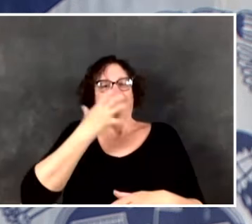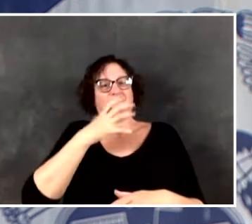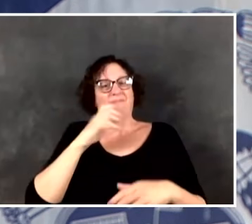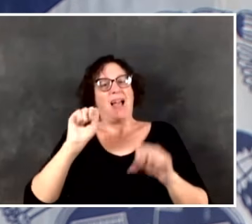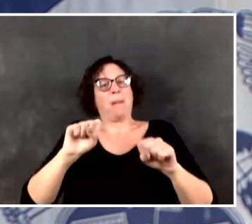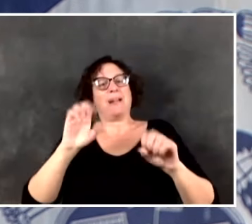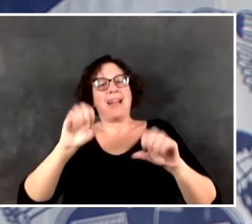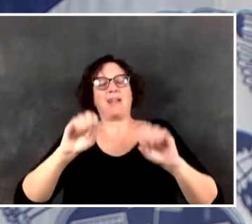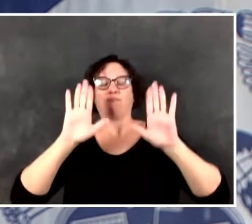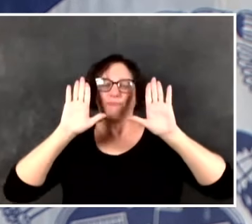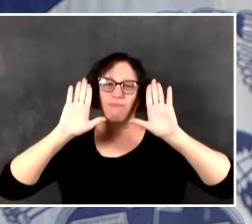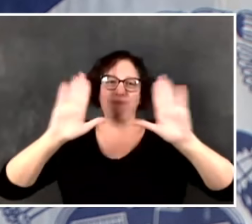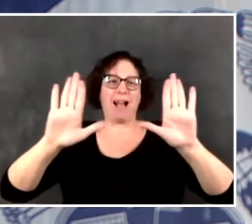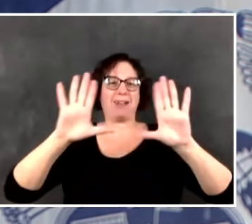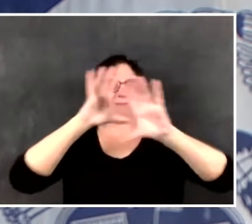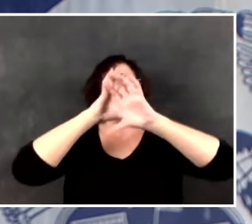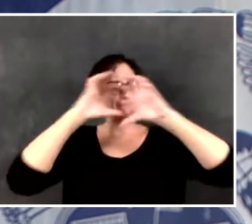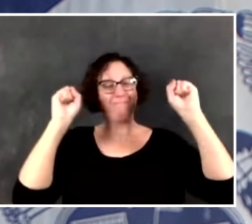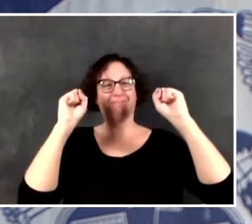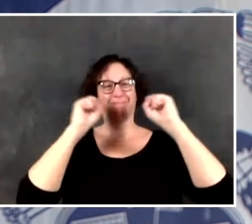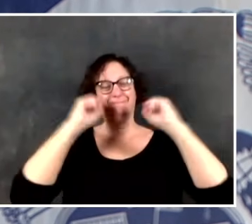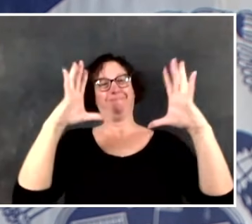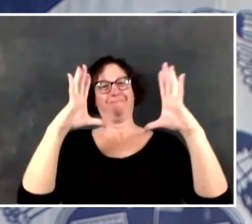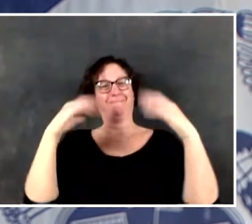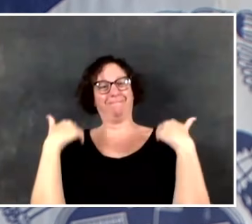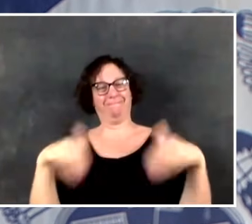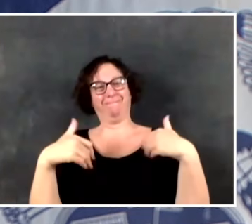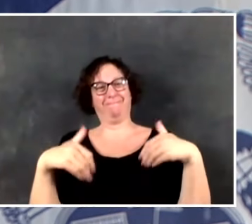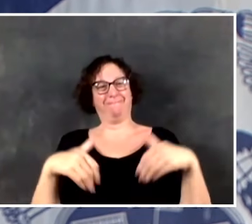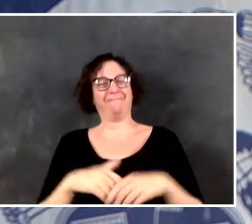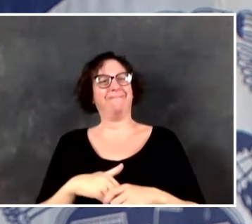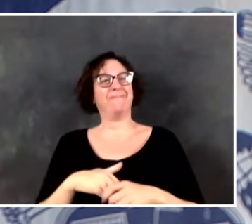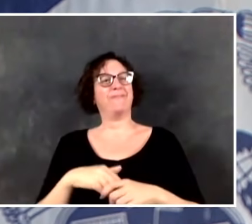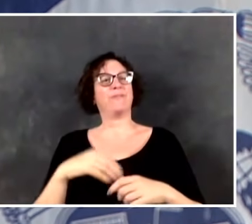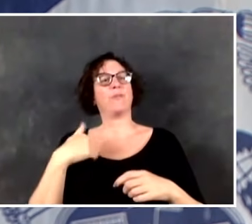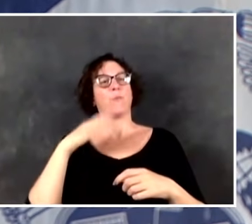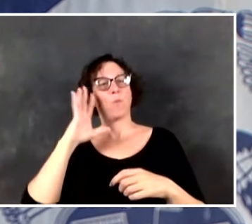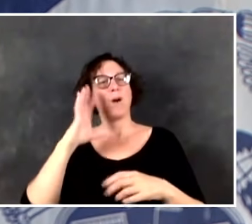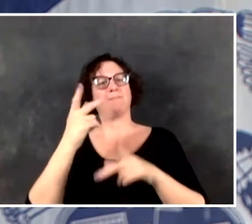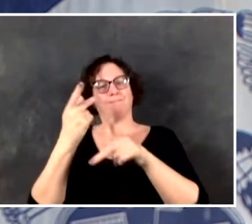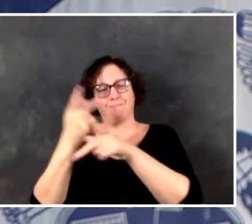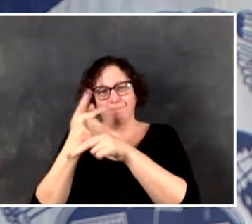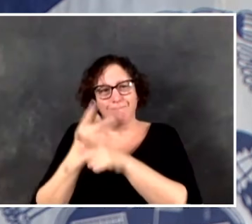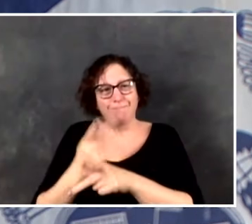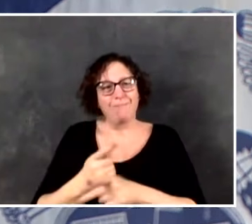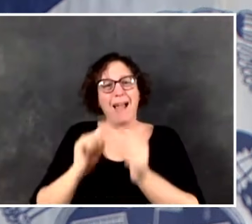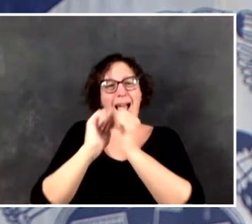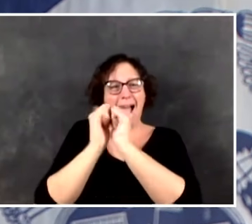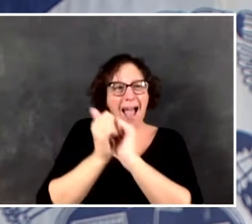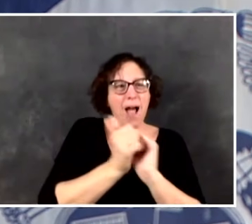TO DO GREAT THINGS. IT'S WHO WE AR E. WE'RE GOING TO DO SOMETHING GREAT OVR ET NHEE XT20 MONTHS. WE'L FLIGEUR OUT